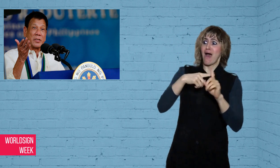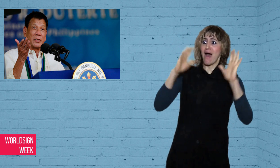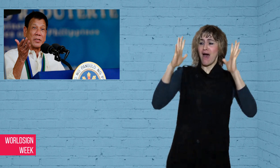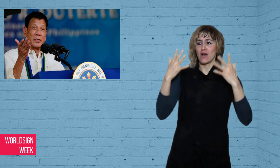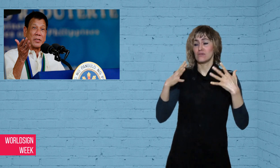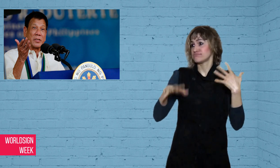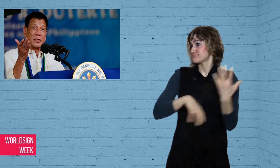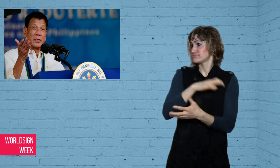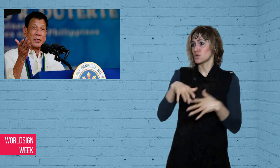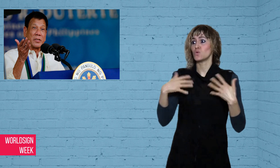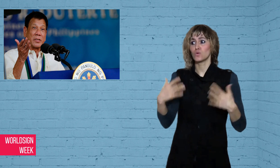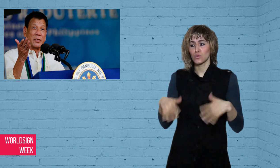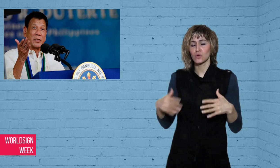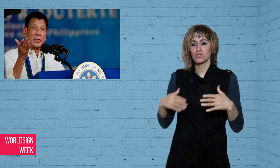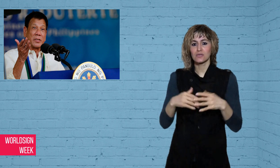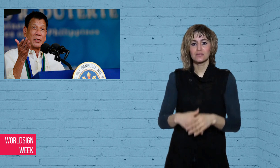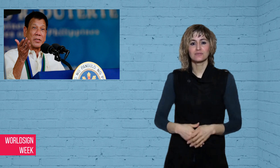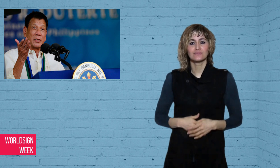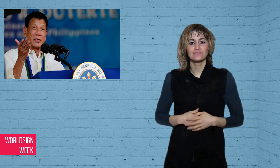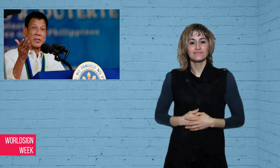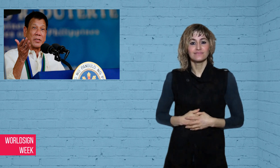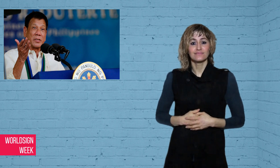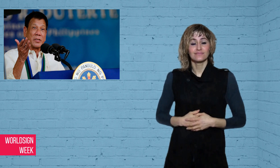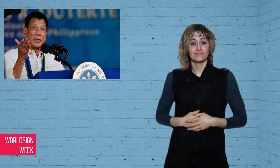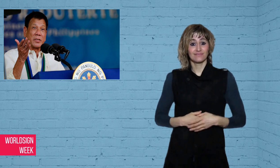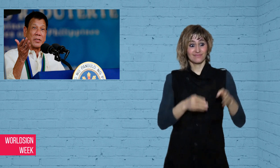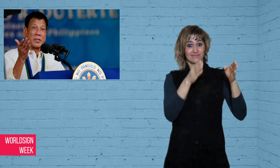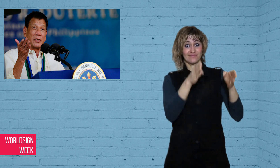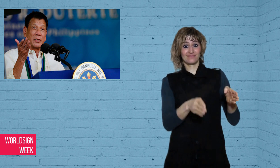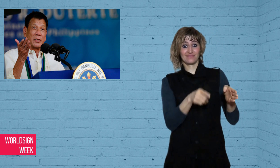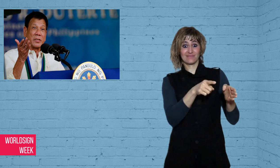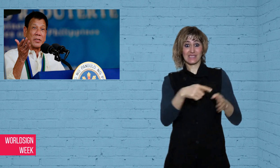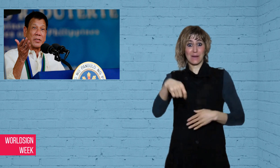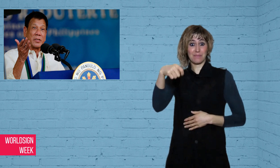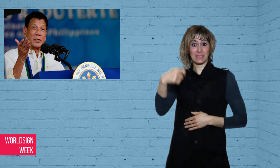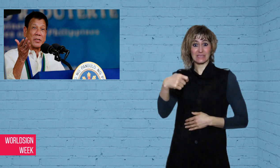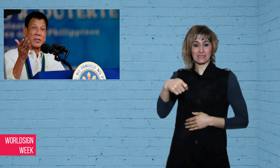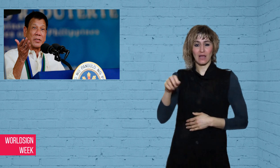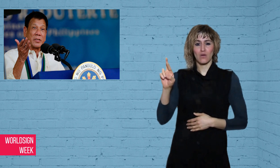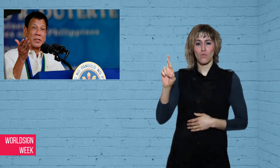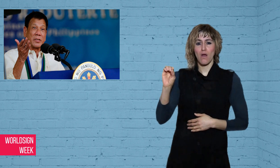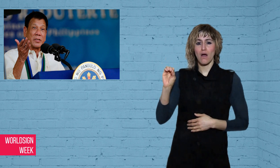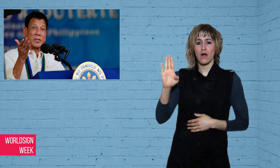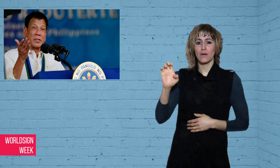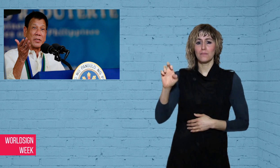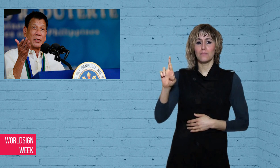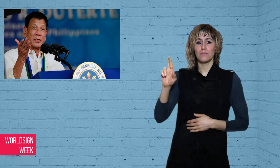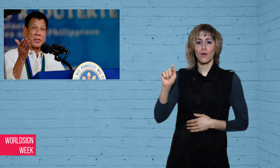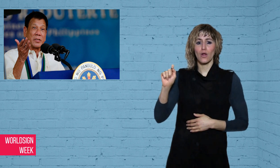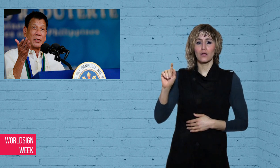controversial and outspoken.